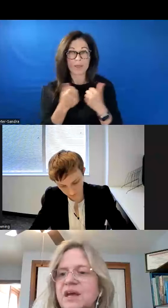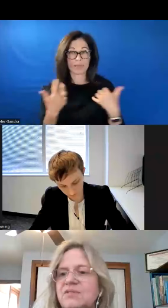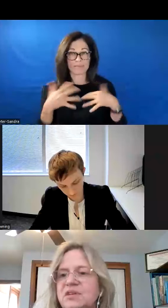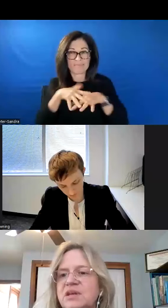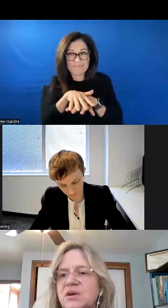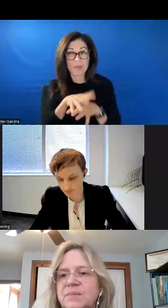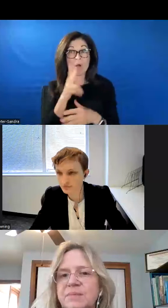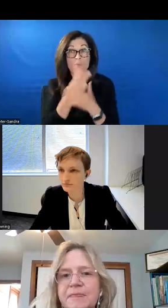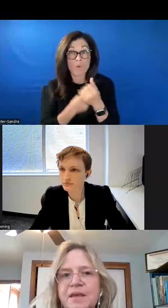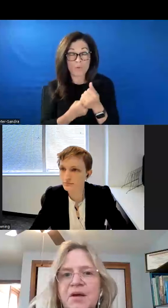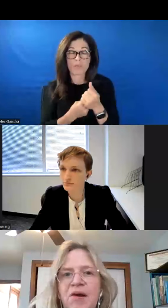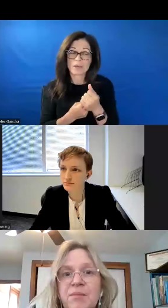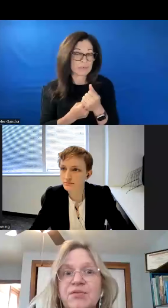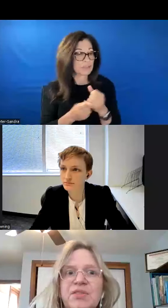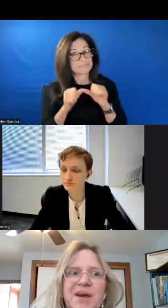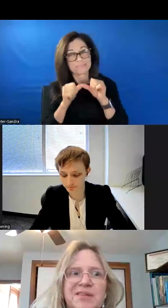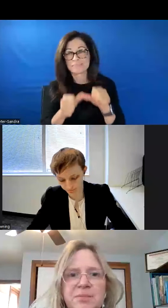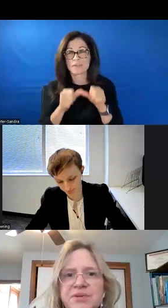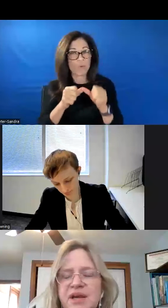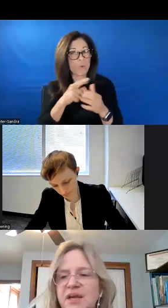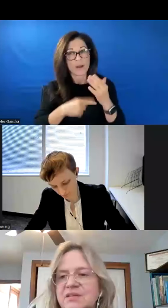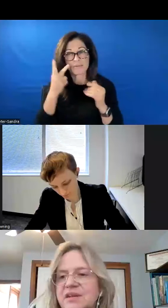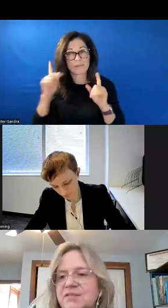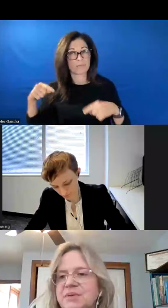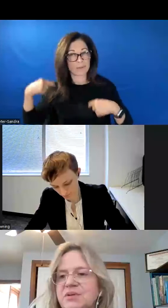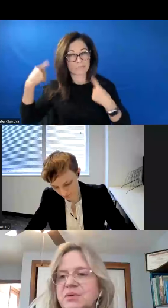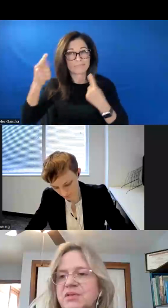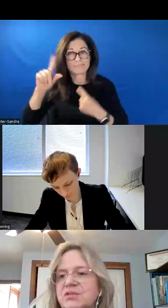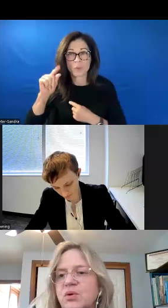THAT I HAVE SEEN OVER THE PAST COUPLE OF DECADES THAT I HAVE BEEN DOING THIS